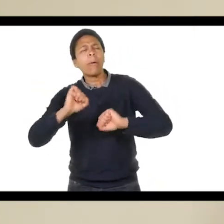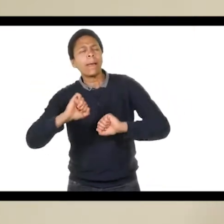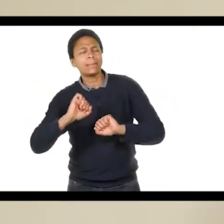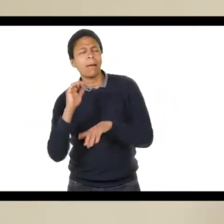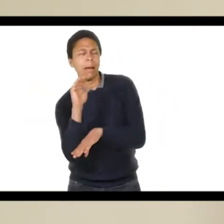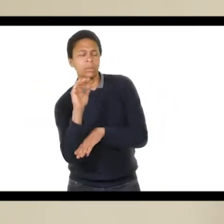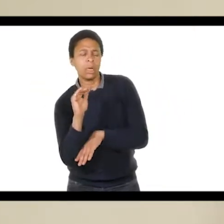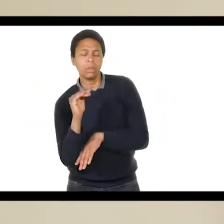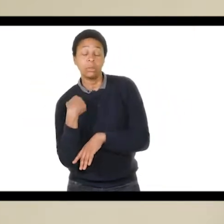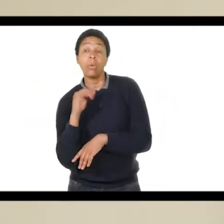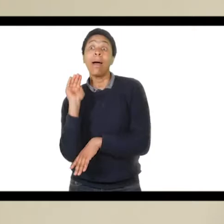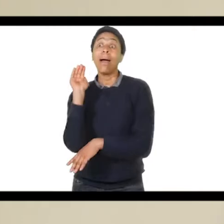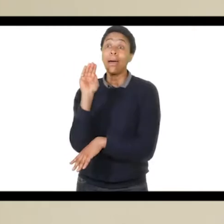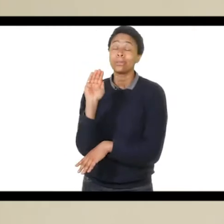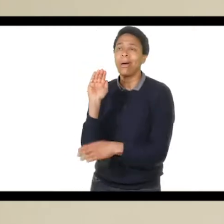“We’ll go out and wait for the taxis outside.”